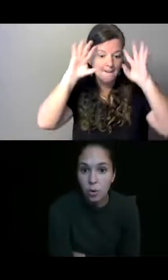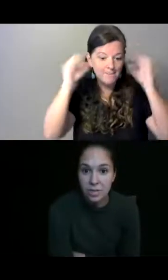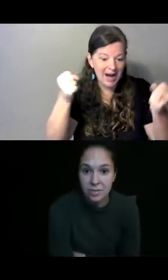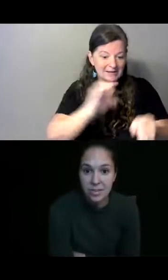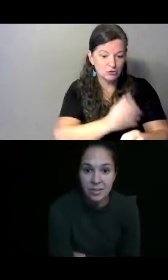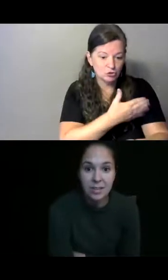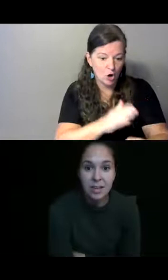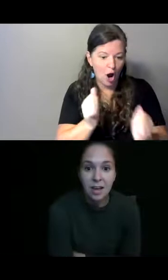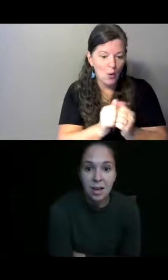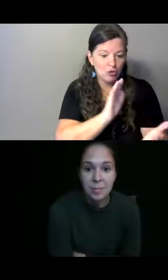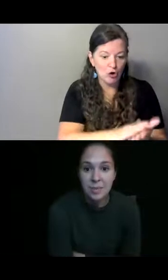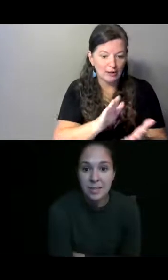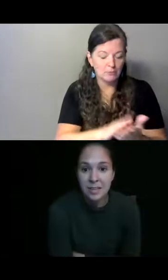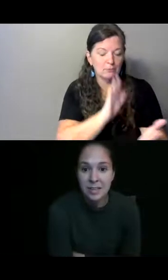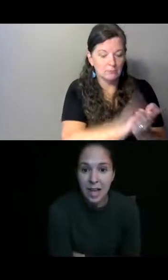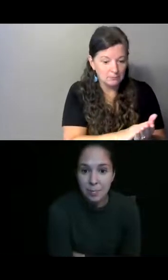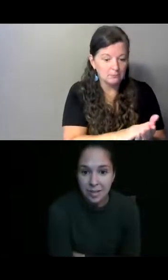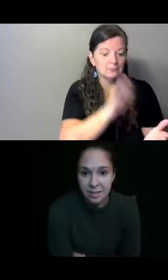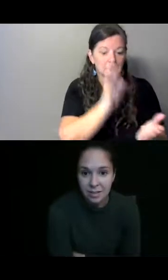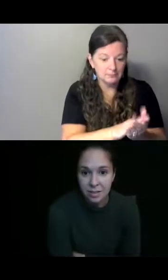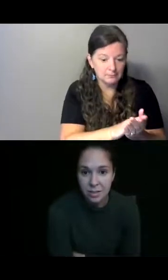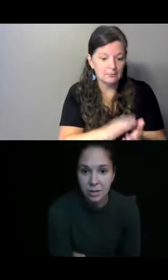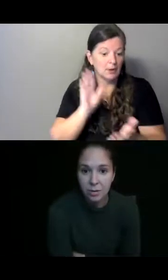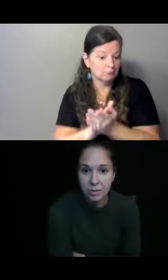Or even clapping, you know,